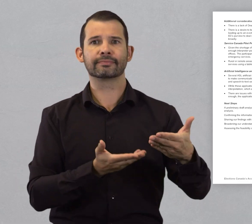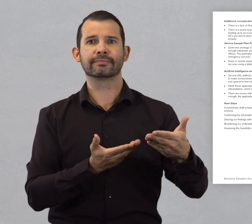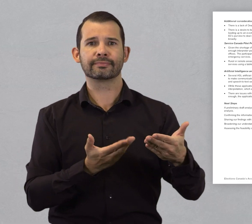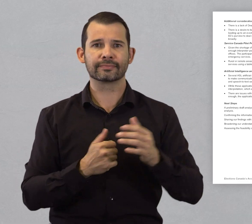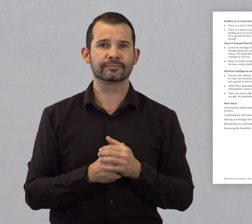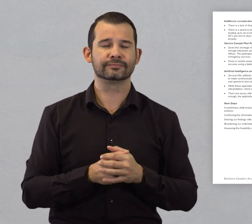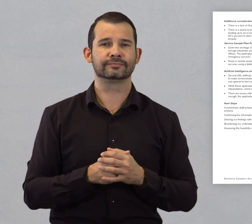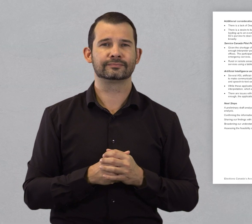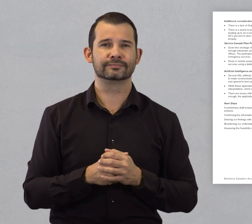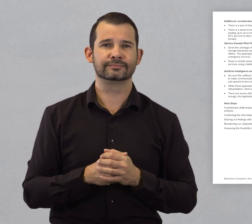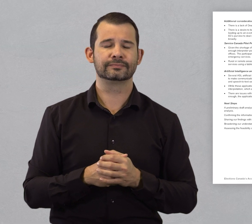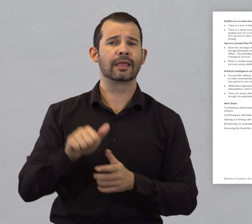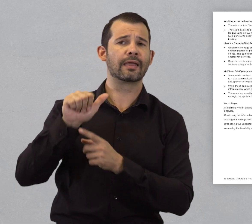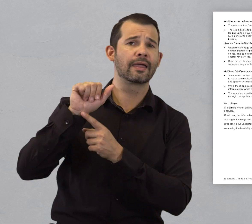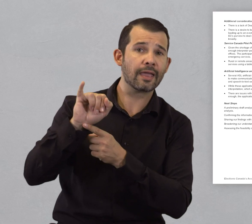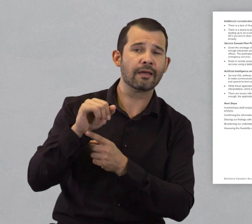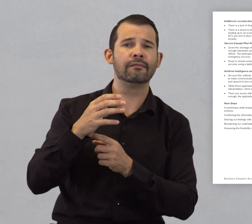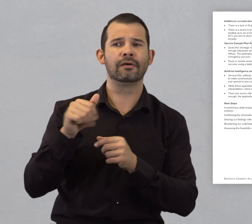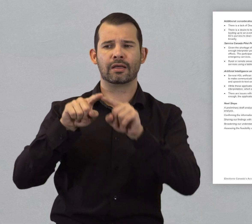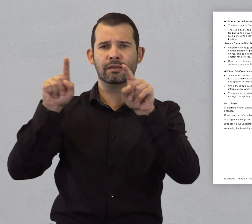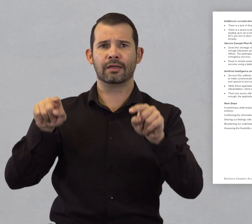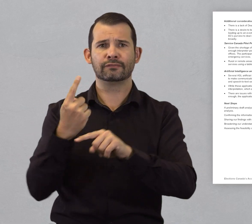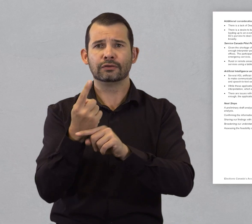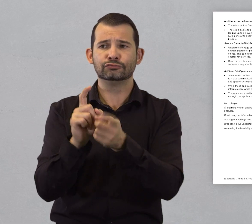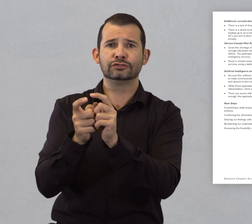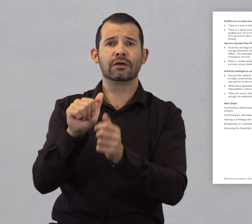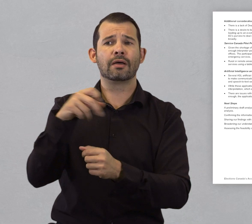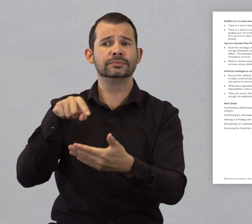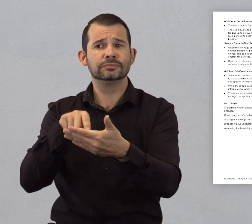Artificial Intelligence and Avatar Translation Applications